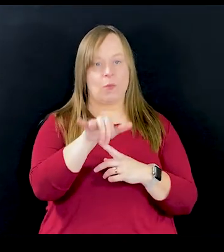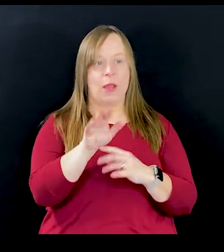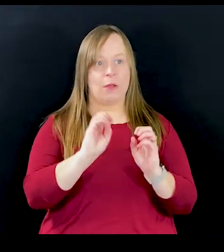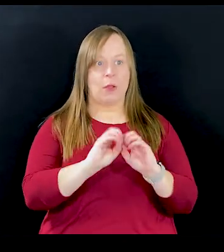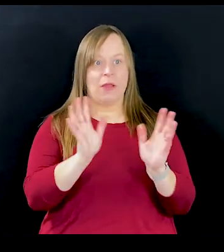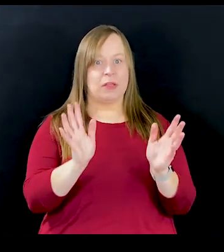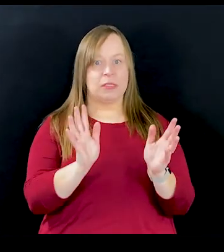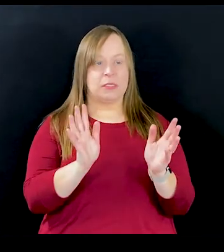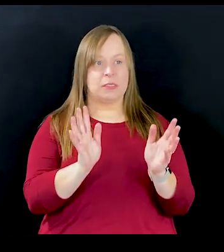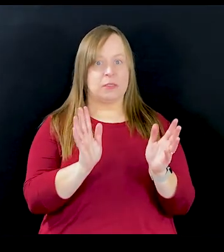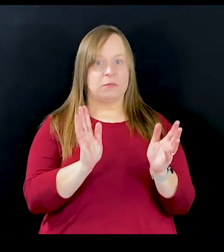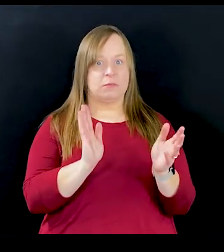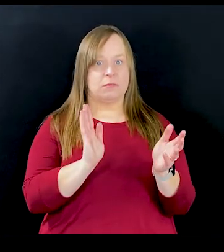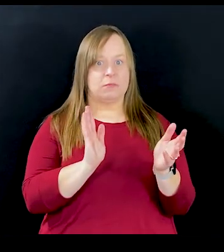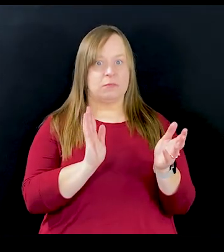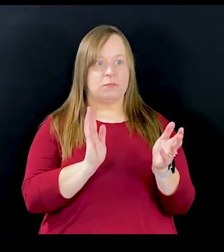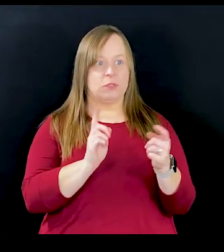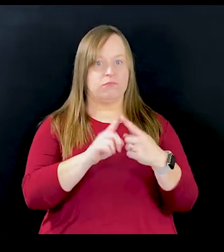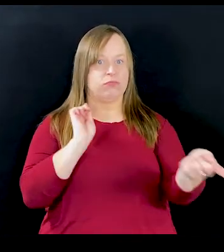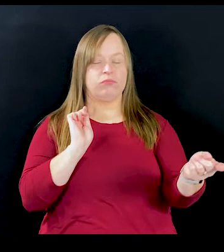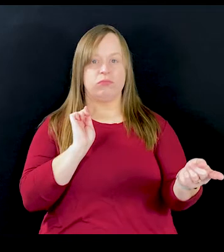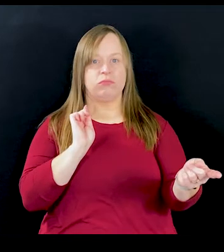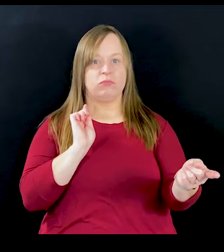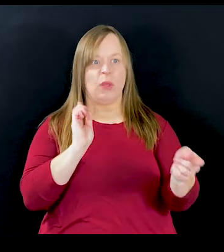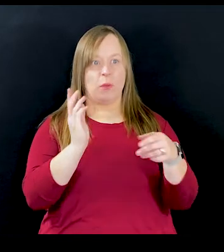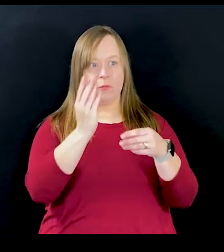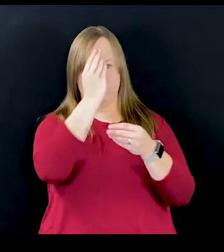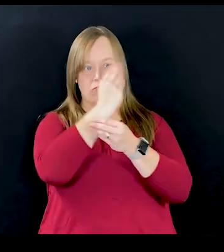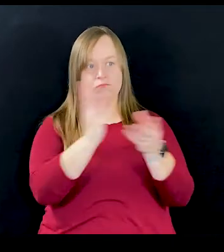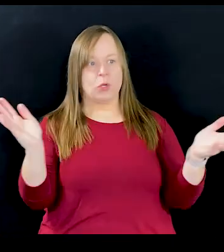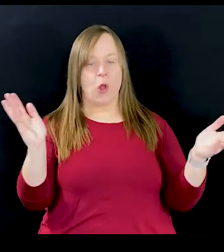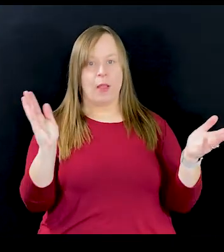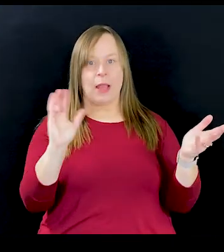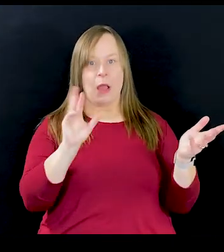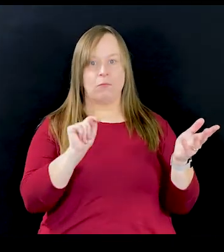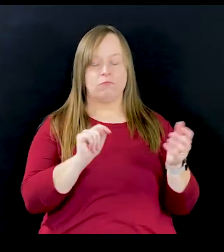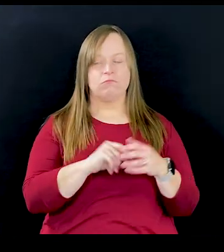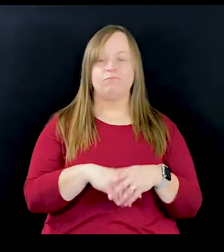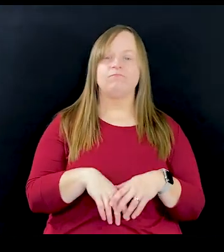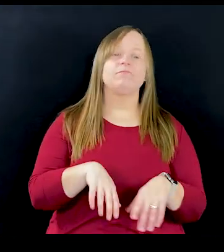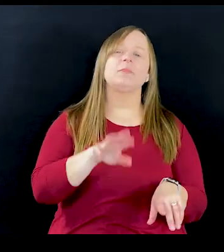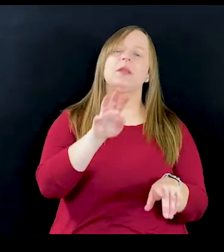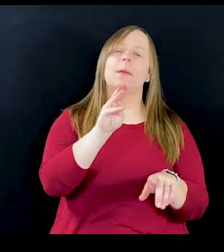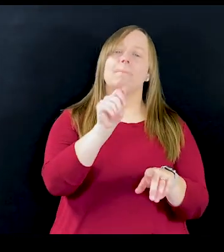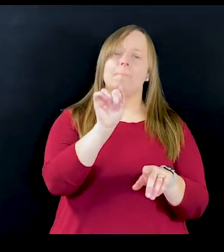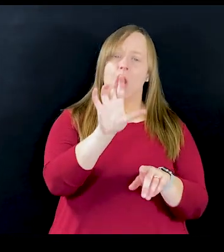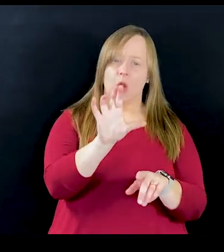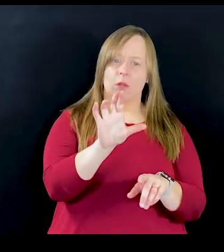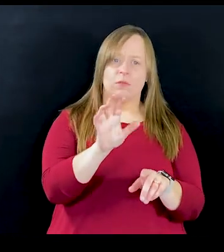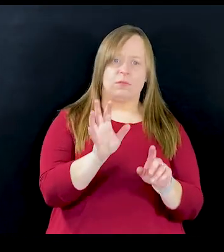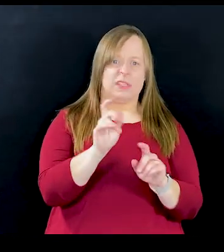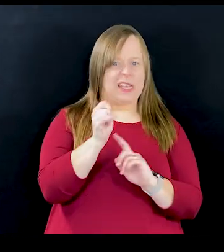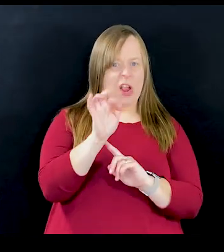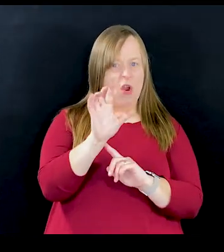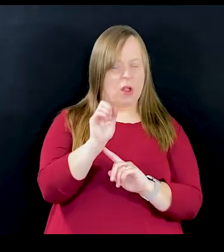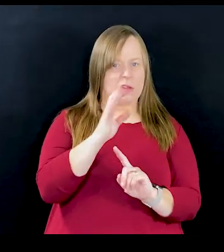York stands against, and will be calling out. And Marc, as Erica has been talking about,